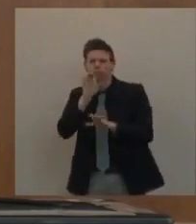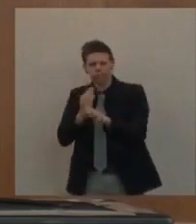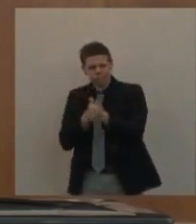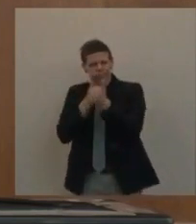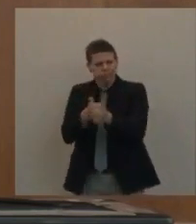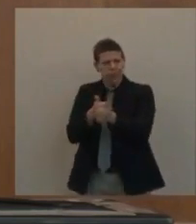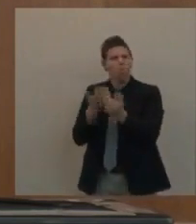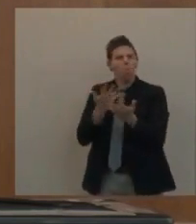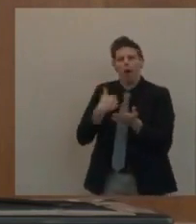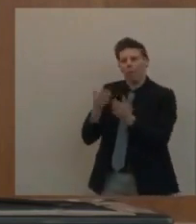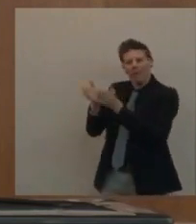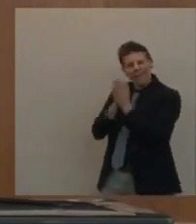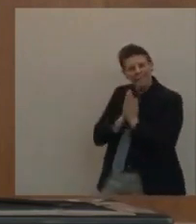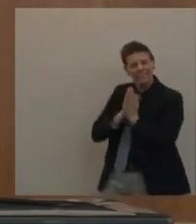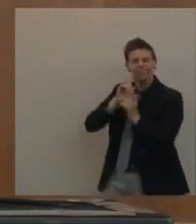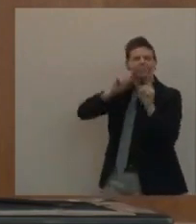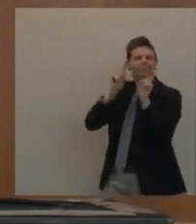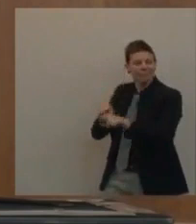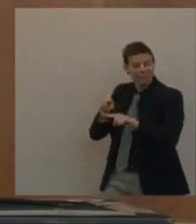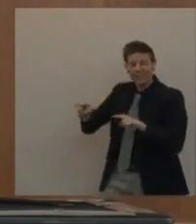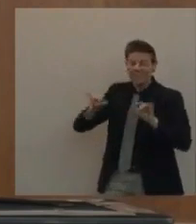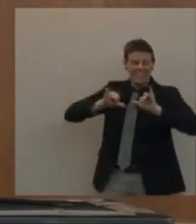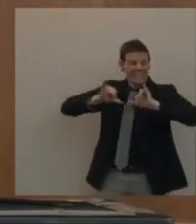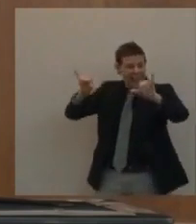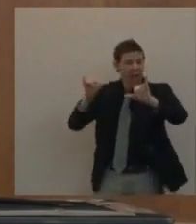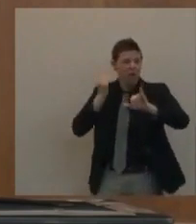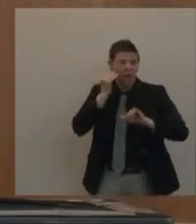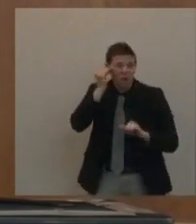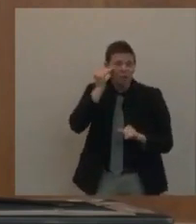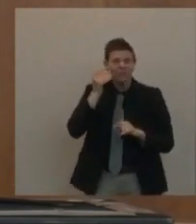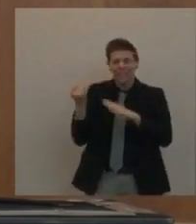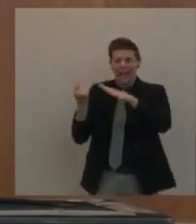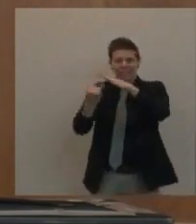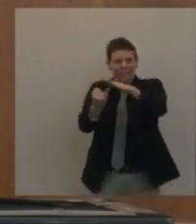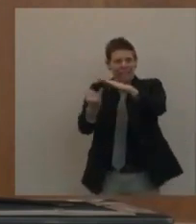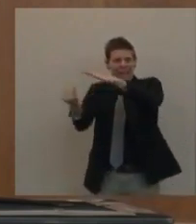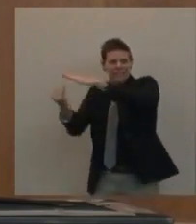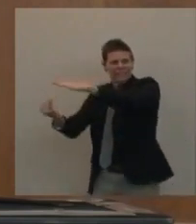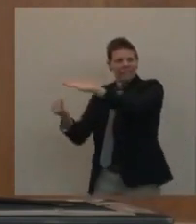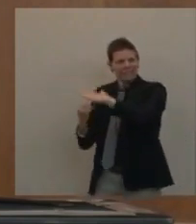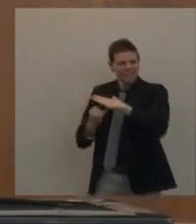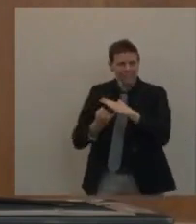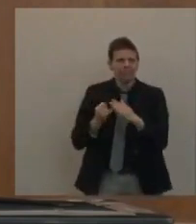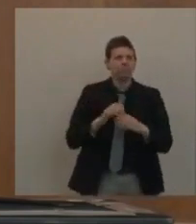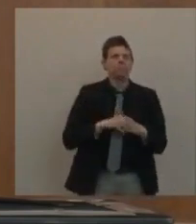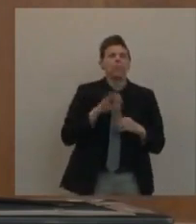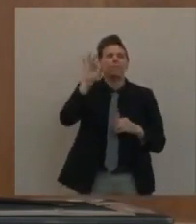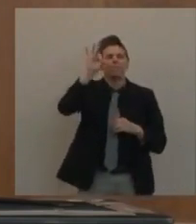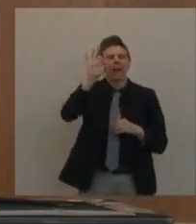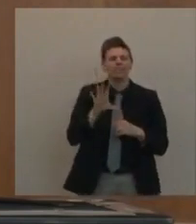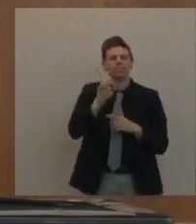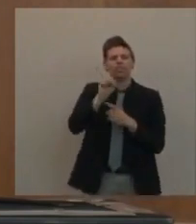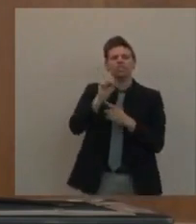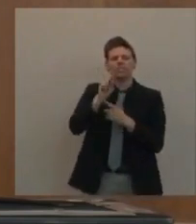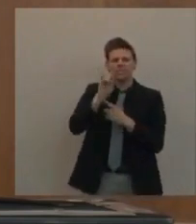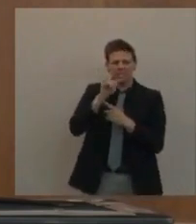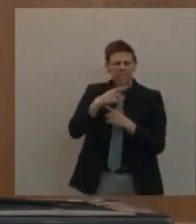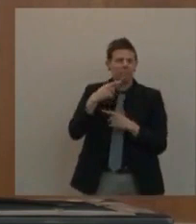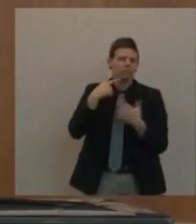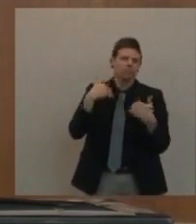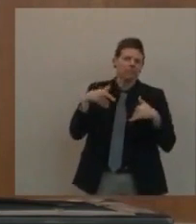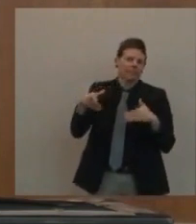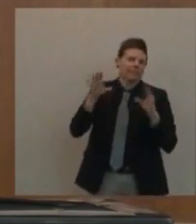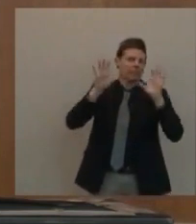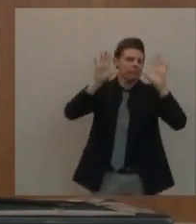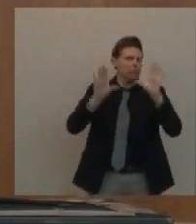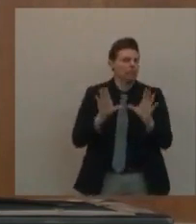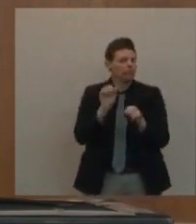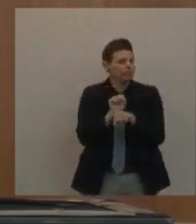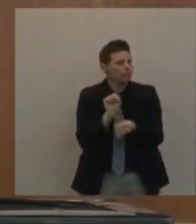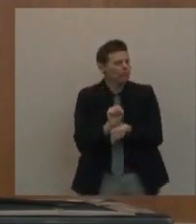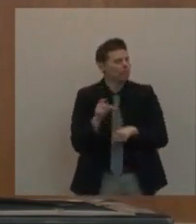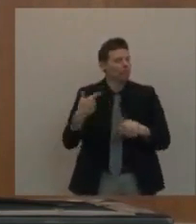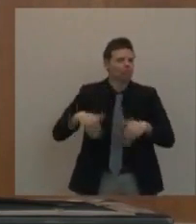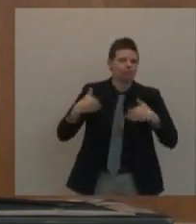TO BOTH SUPPORT THEIR MEMBERS, BUT TO ALSO STAY IN CONCERT WITH WHAT WE ARE ASKING IN TERMS OF A SOCIAL DISTANCING.